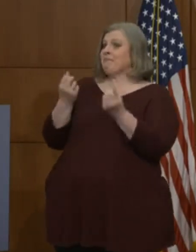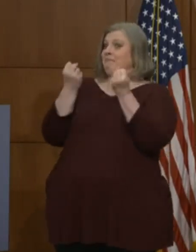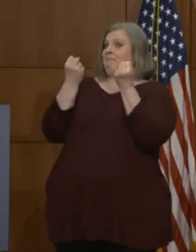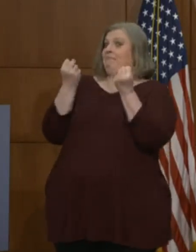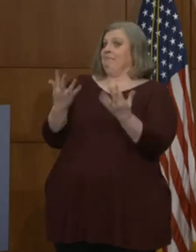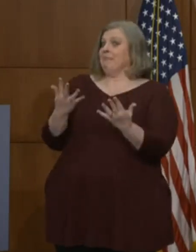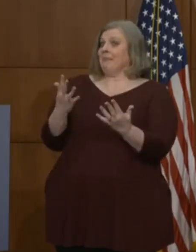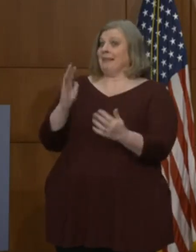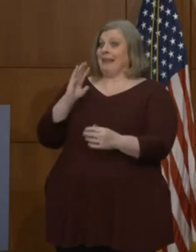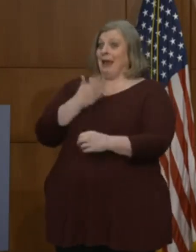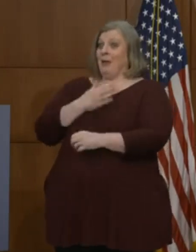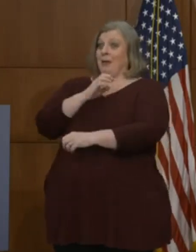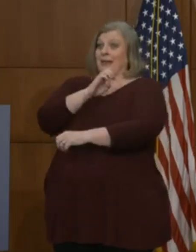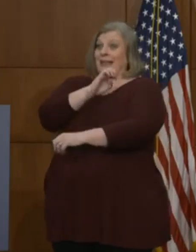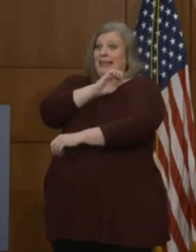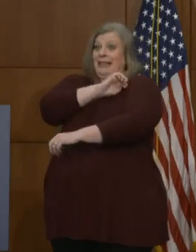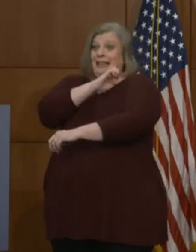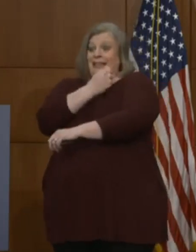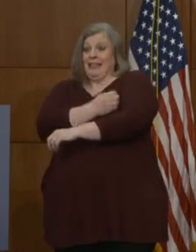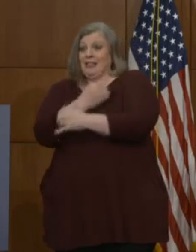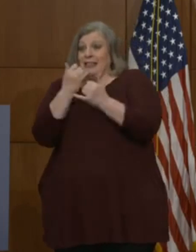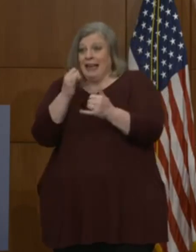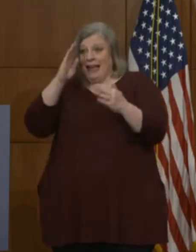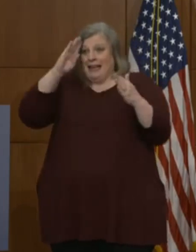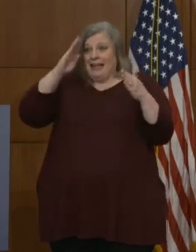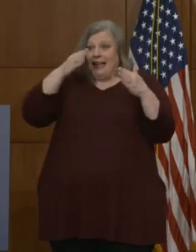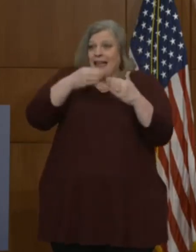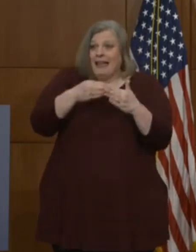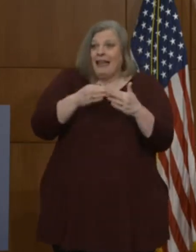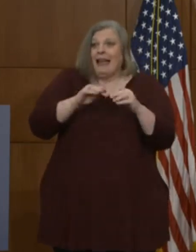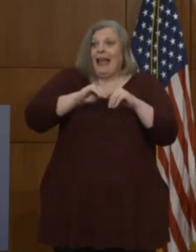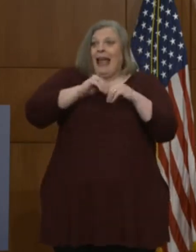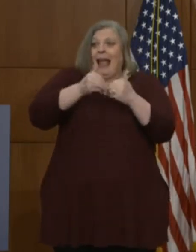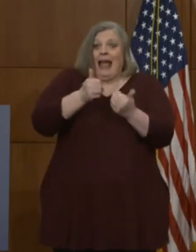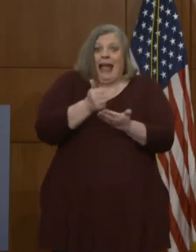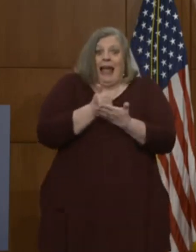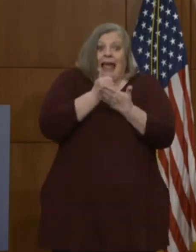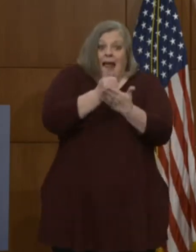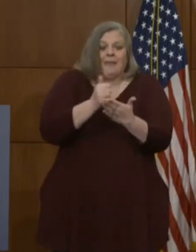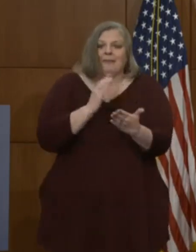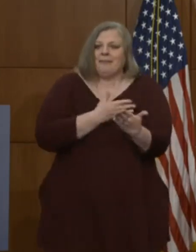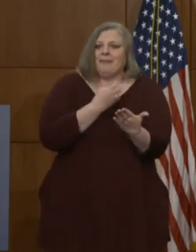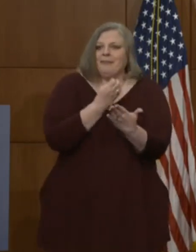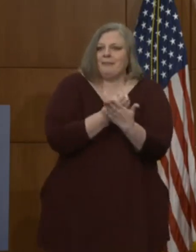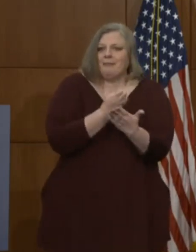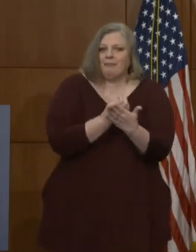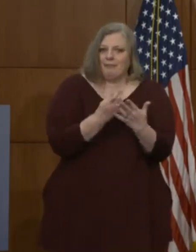THAT- AND I MENTIONED THIS EARLIER A LOT OF A LOT OF OUR EARLIER A LOT OF A LOT OF OUR ENERGY RIGHT NOW- IS BEING ENERGY RIGHT NOW- IS BEING FOCUSED ON ON HOW WE HELP OUR